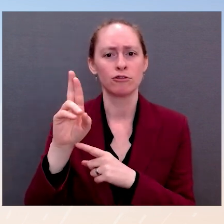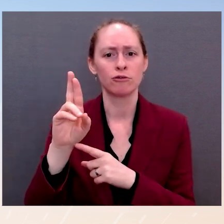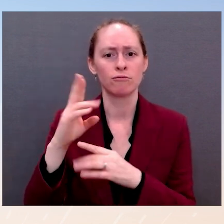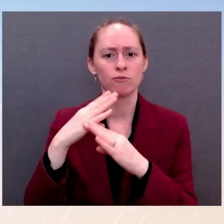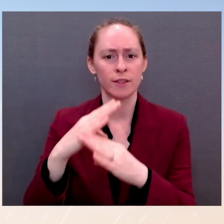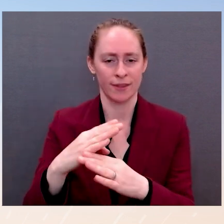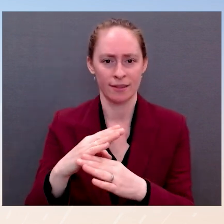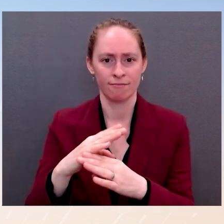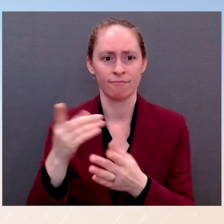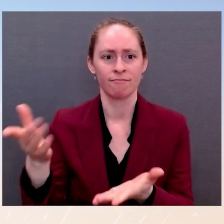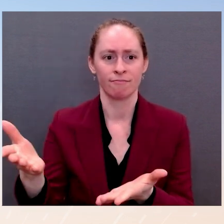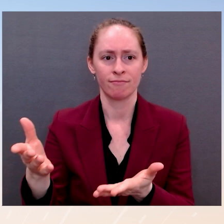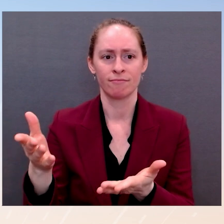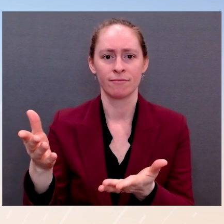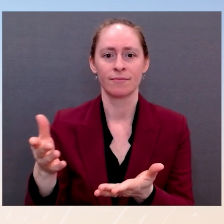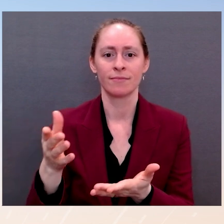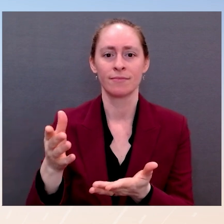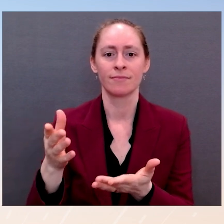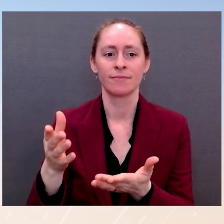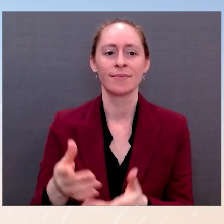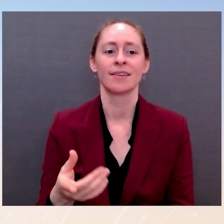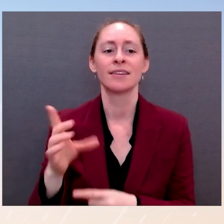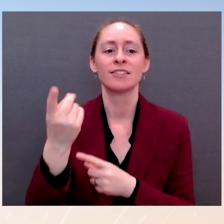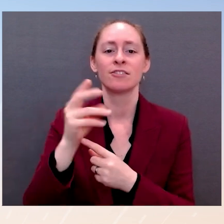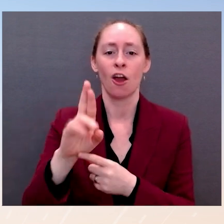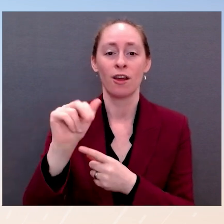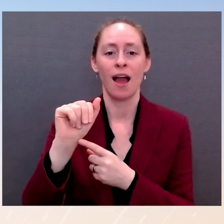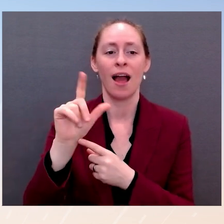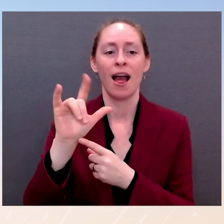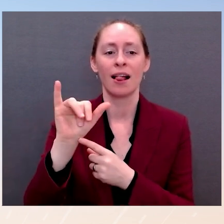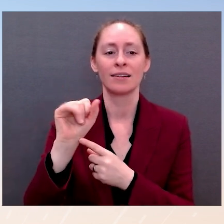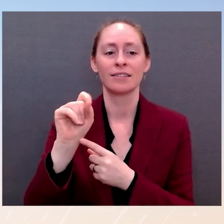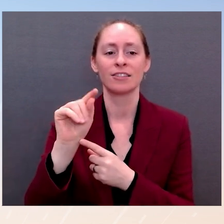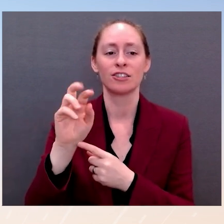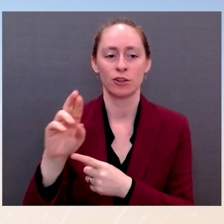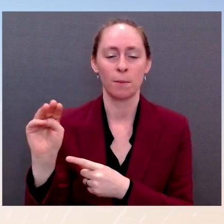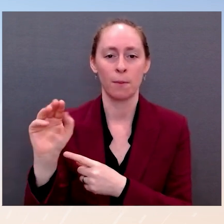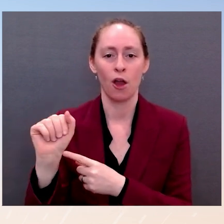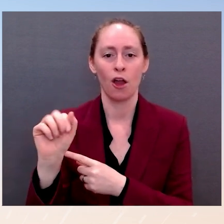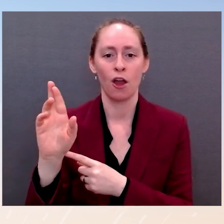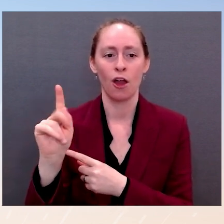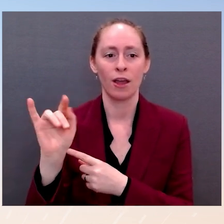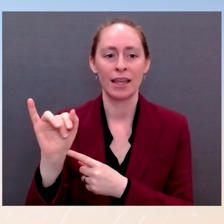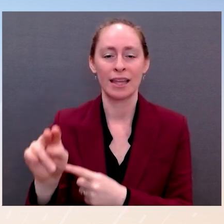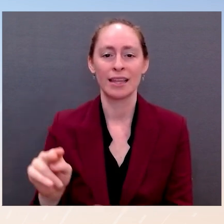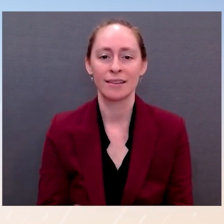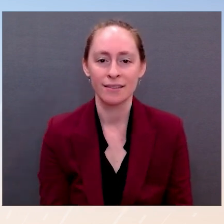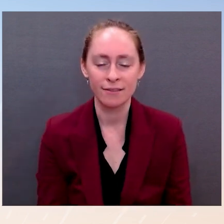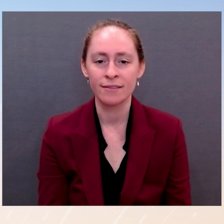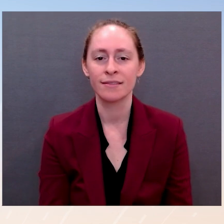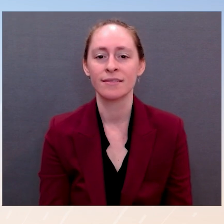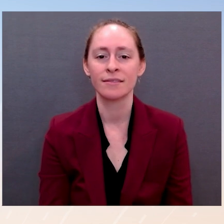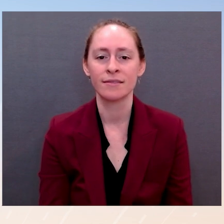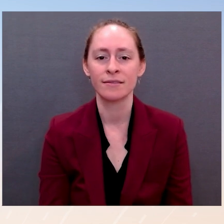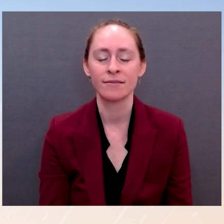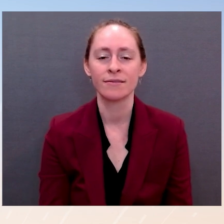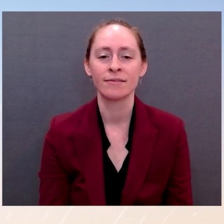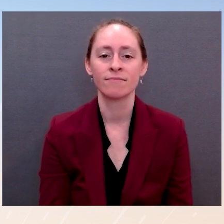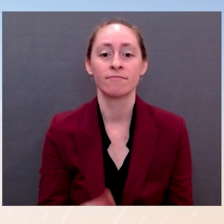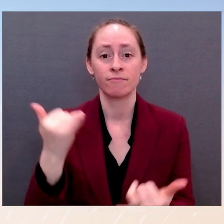by our very own Dr. Alister Martin, who is our White House Health Policy Fellow. Currently, Dr. Martin is a practicing E.R. physician